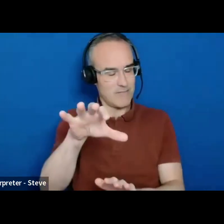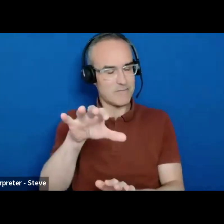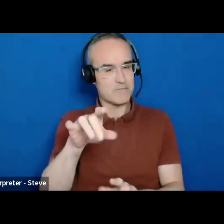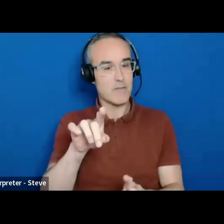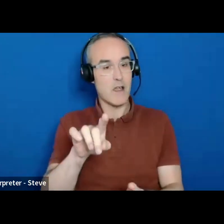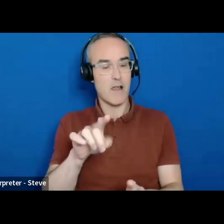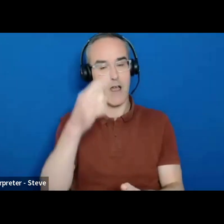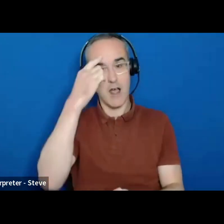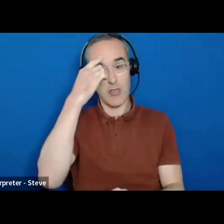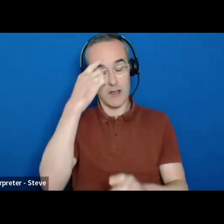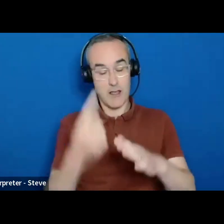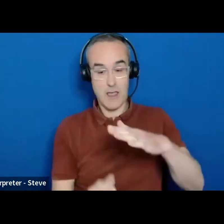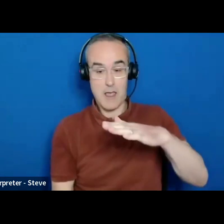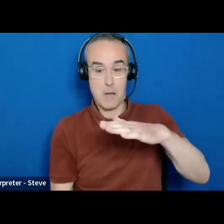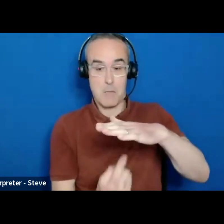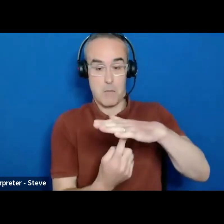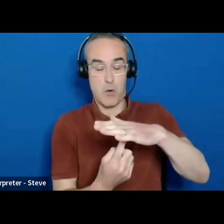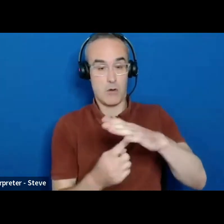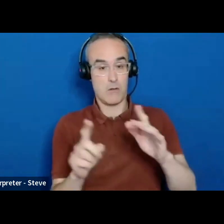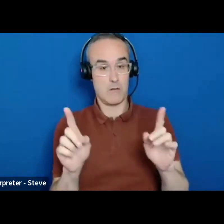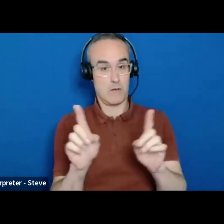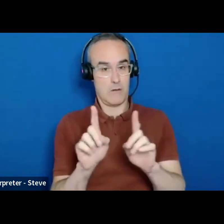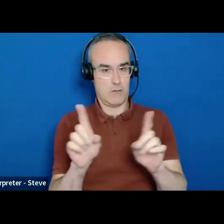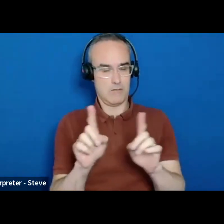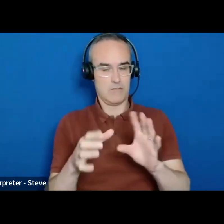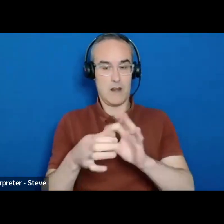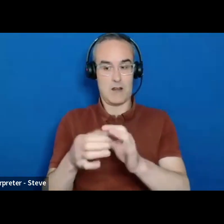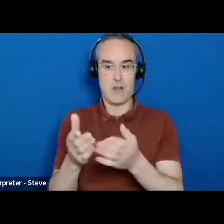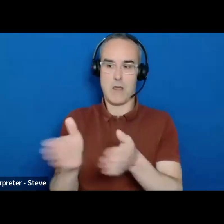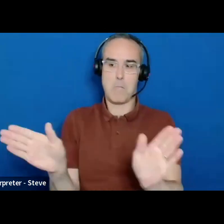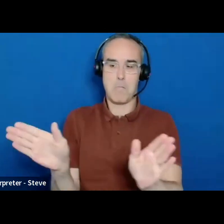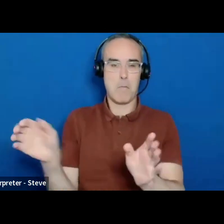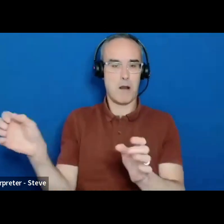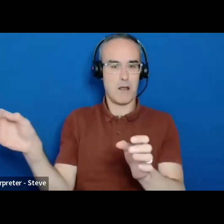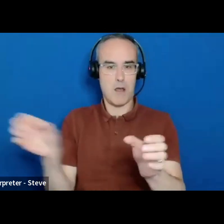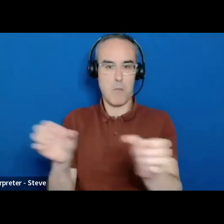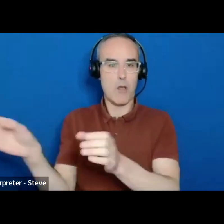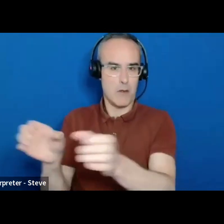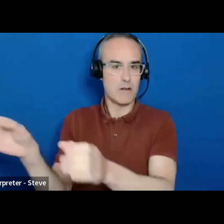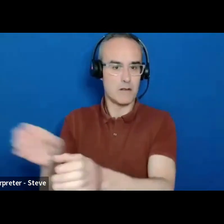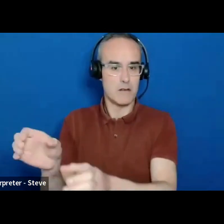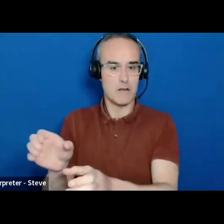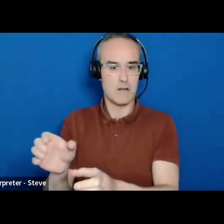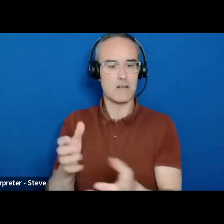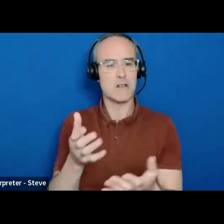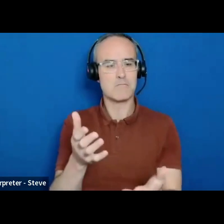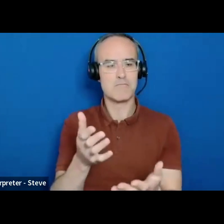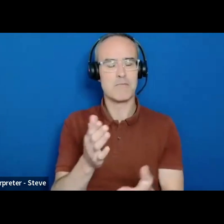thing that you can bring to a public appointment is just to be sensible in your approach